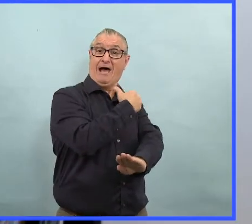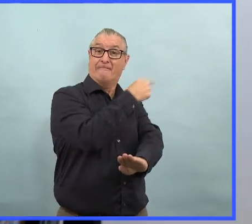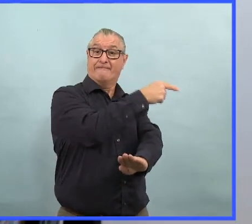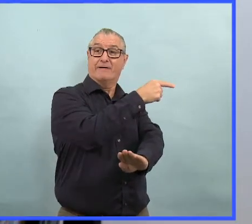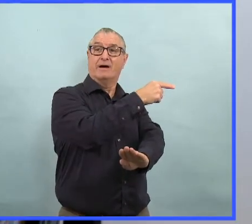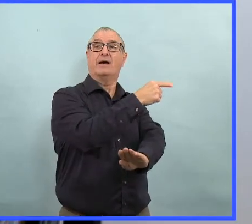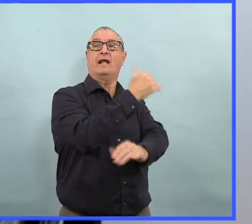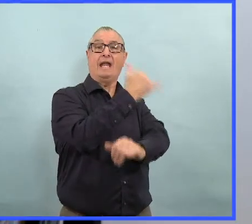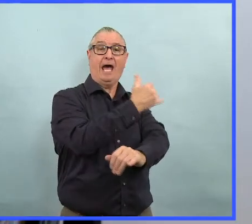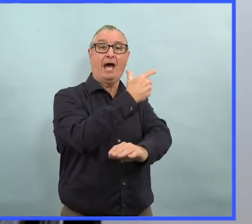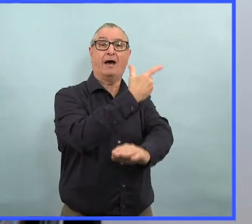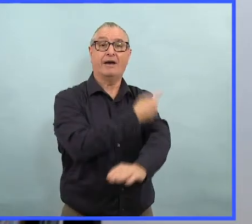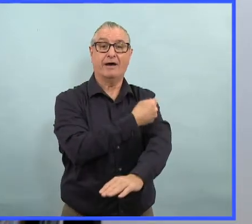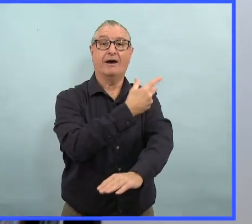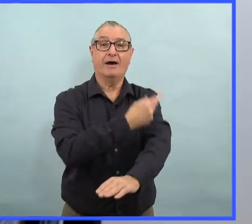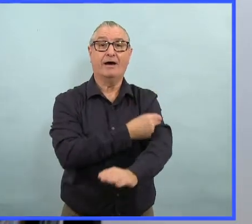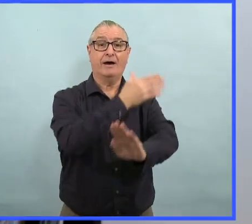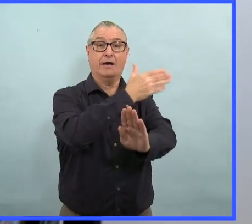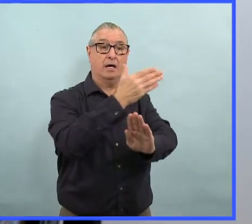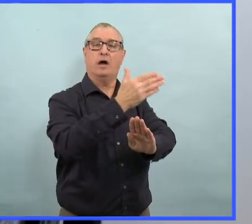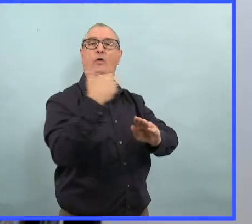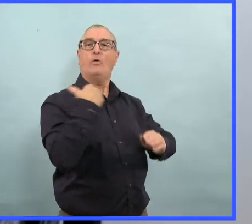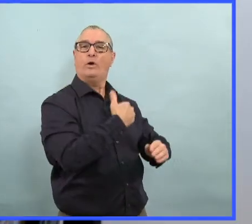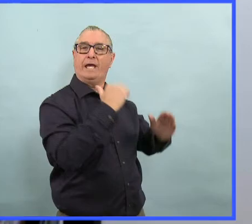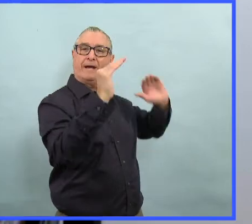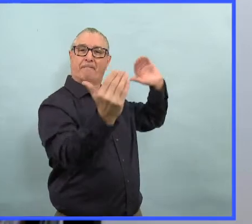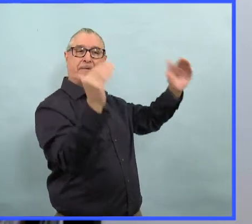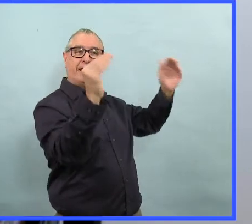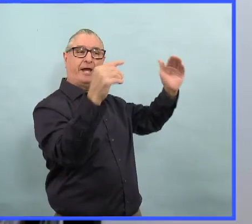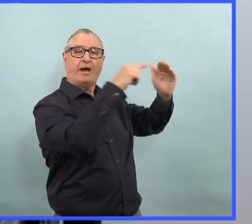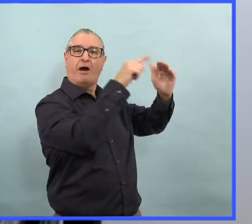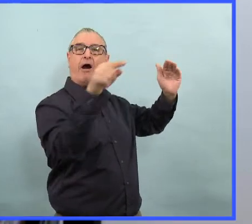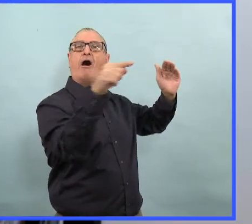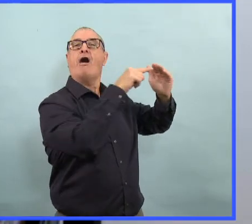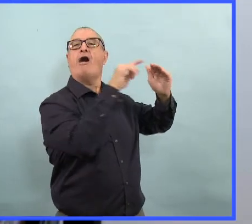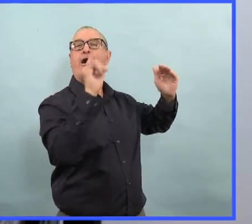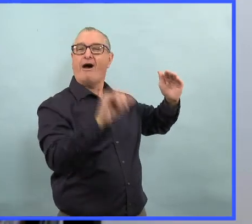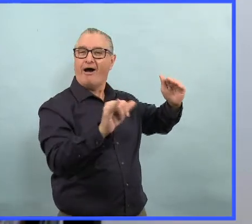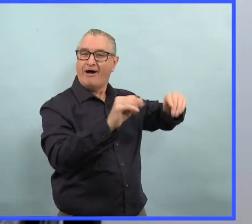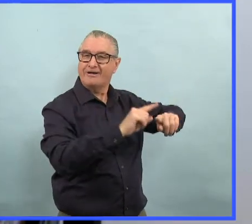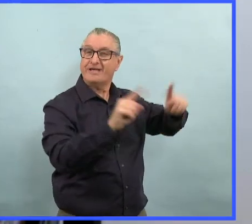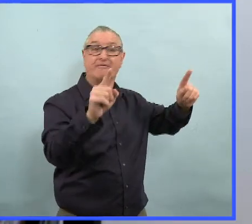the research found that there was no significant change in the menstrual cycle over six the six